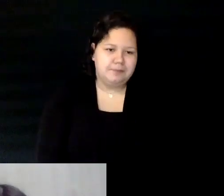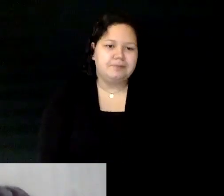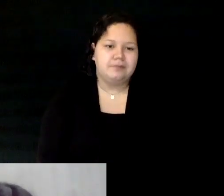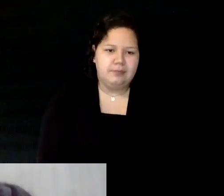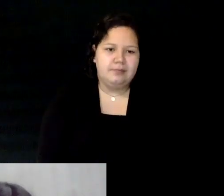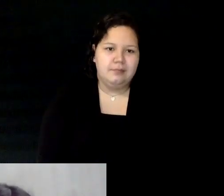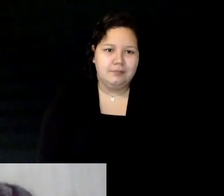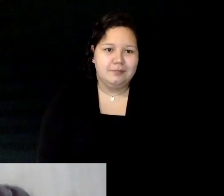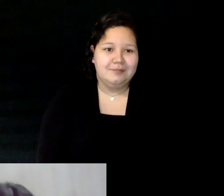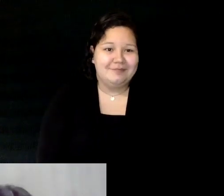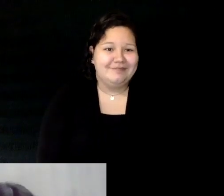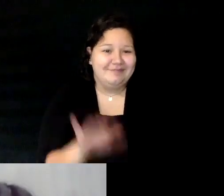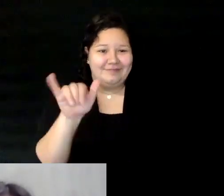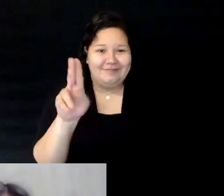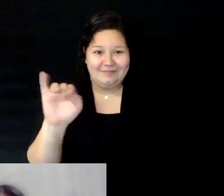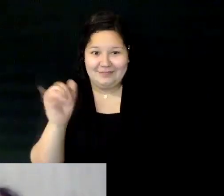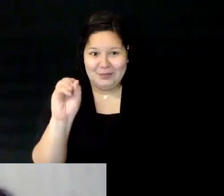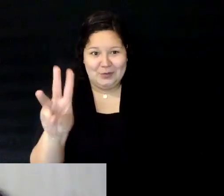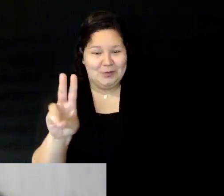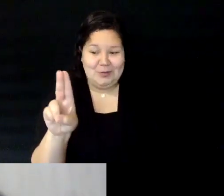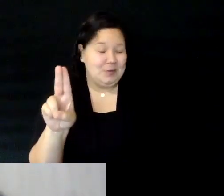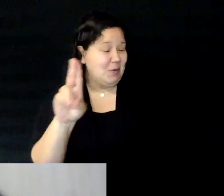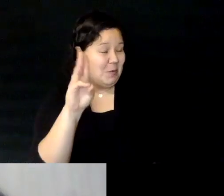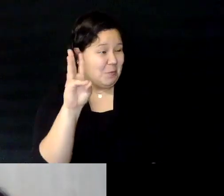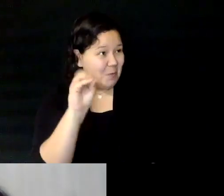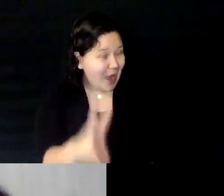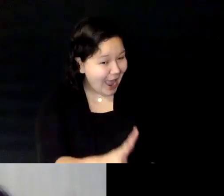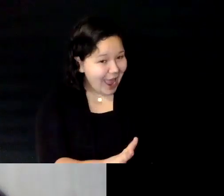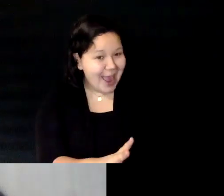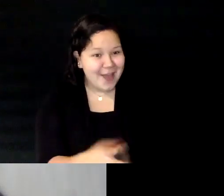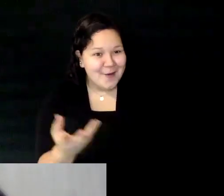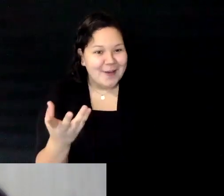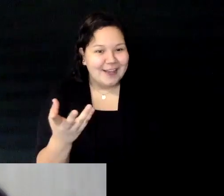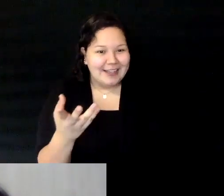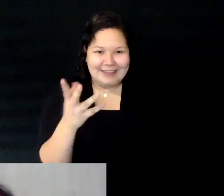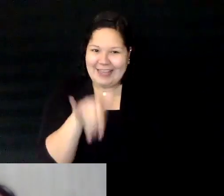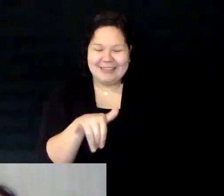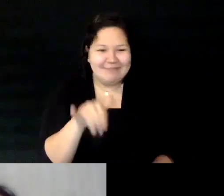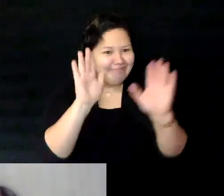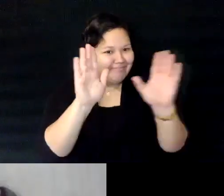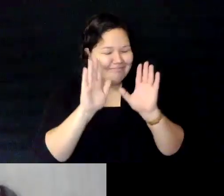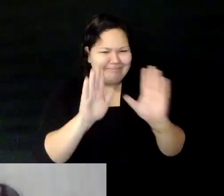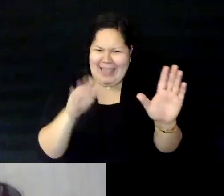Wow. Sounds like yeah, it's just, it's incredible, right? Like, there's so much work that has gone